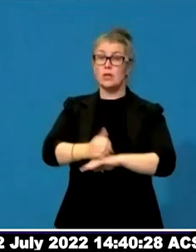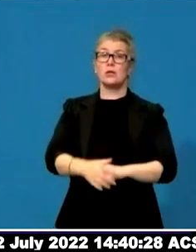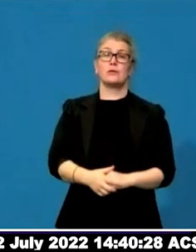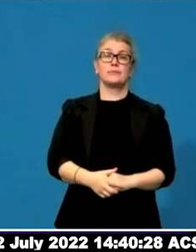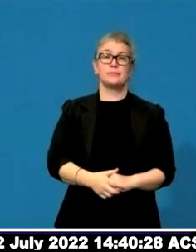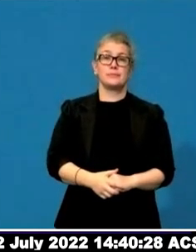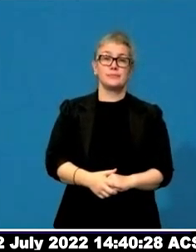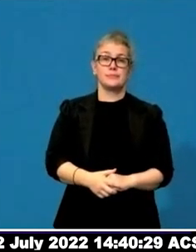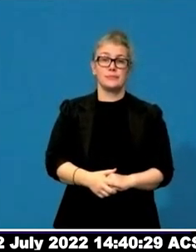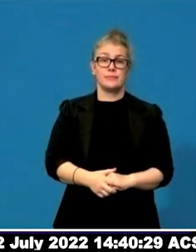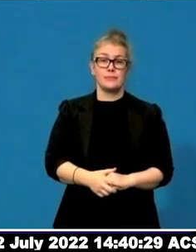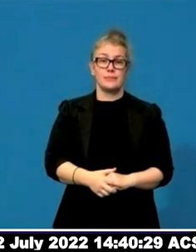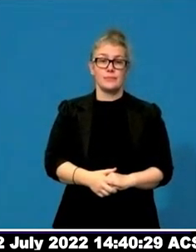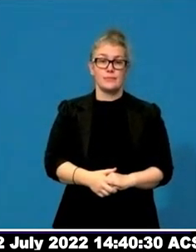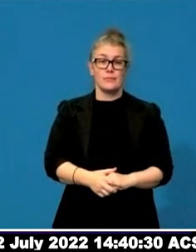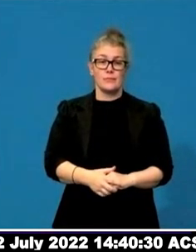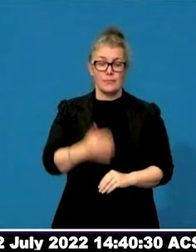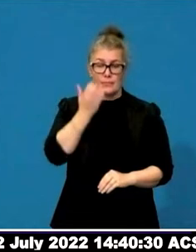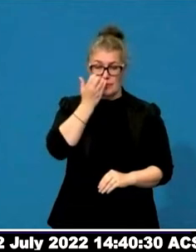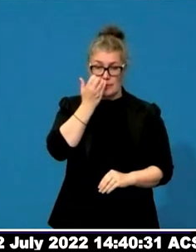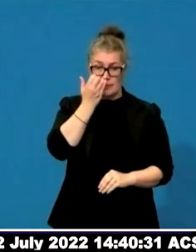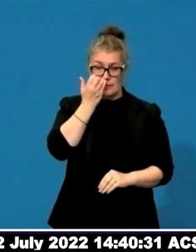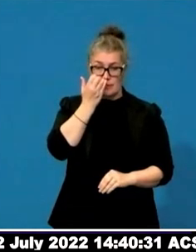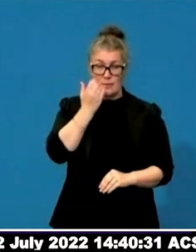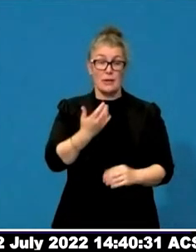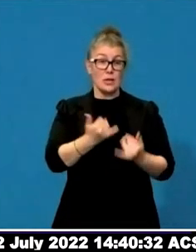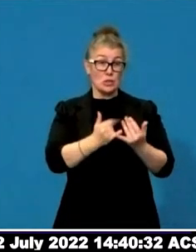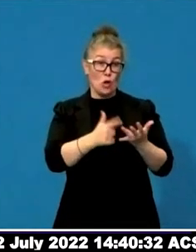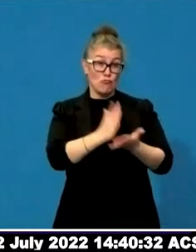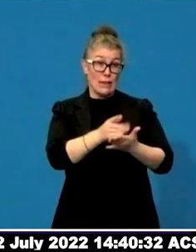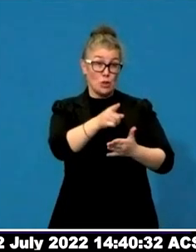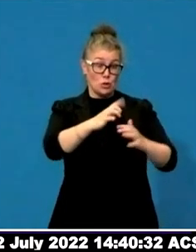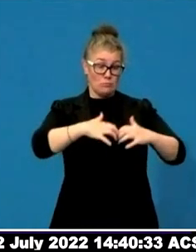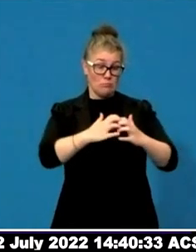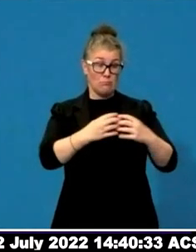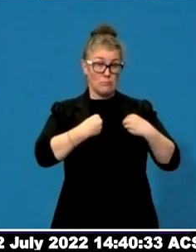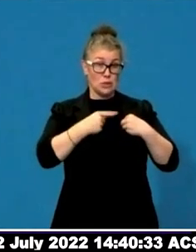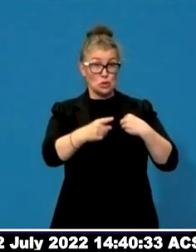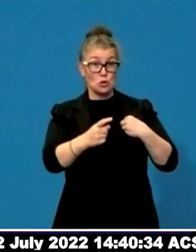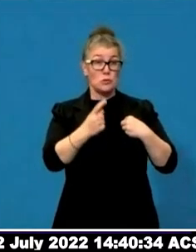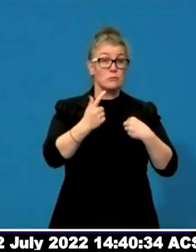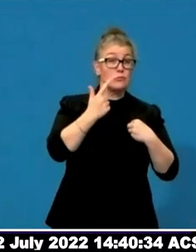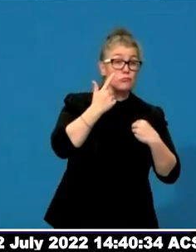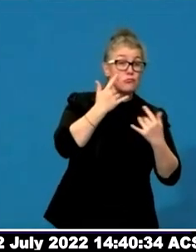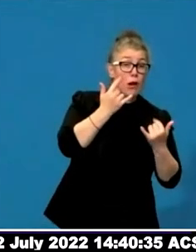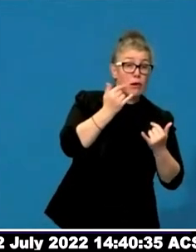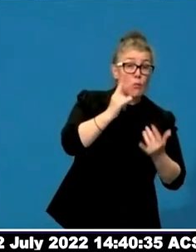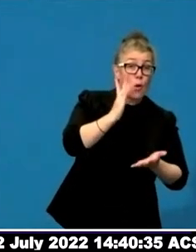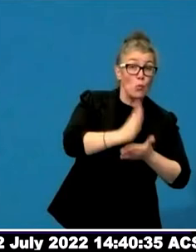So is it the case that you worked on trial and error? Correct. What about your staff members?